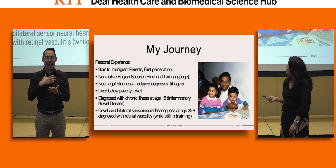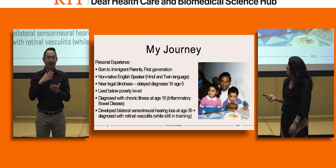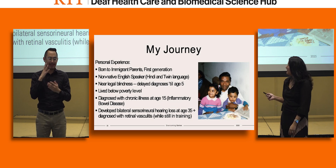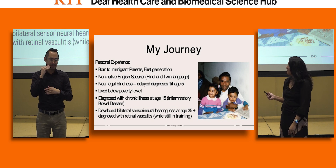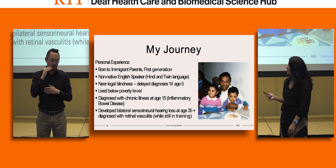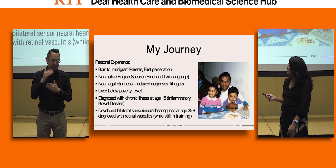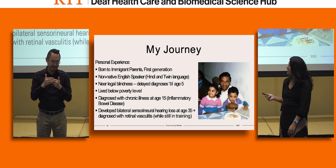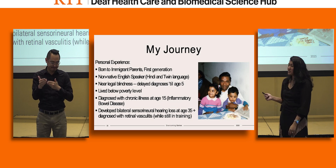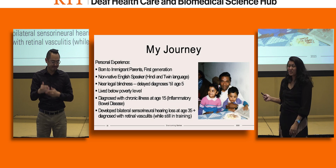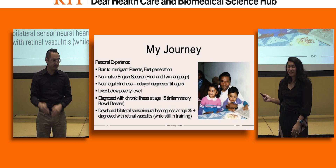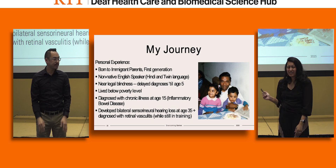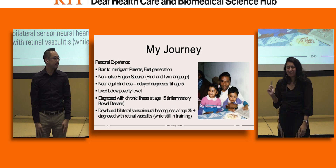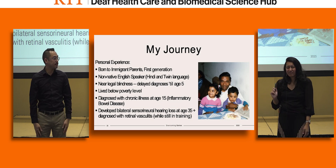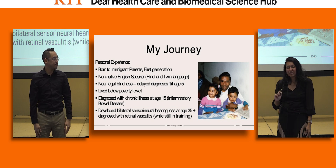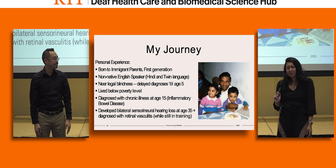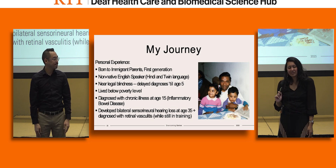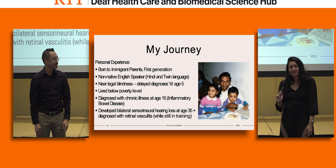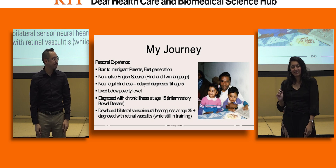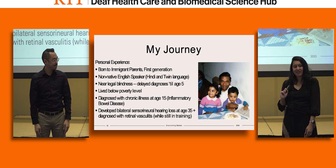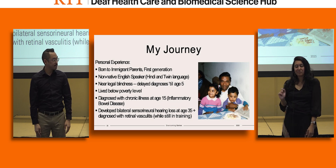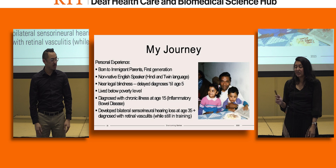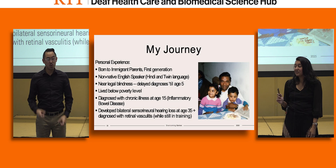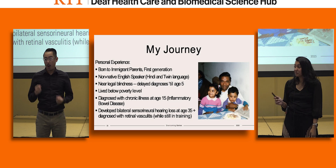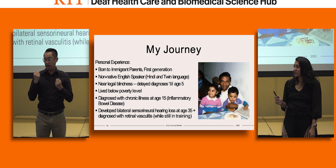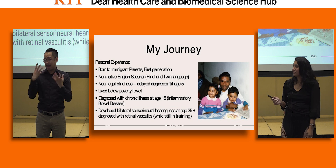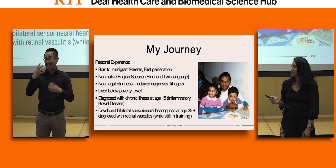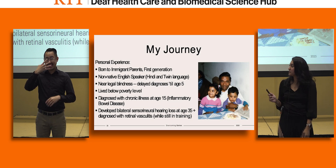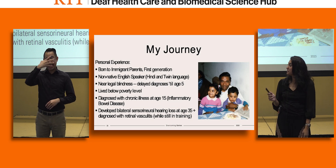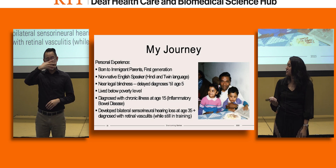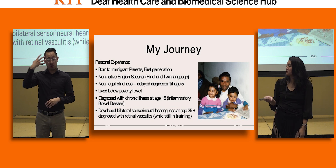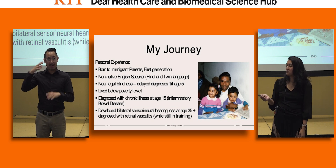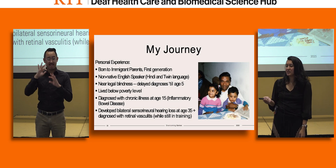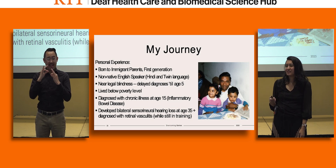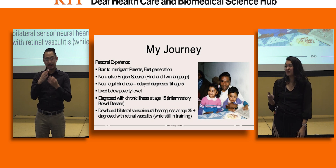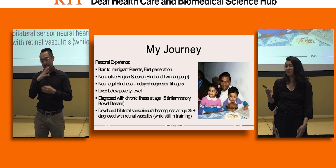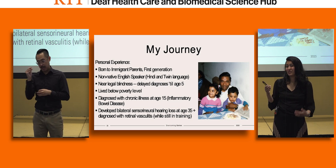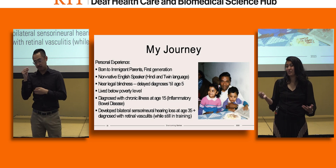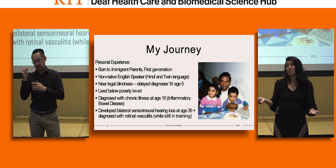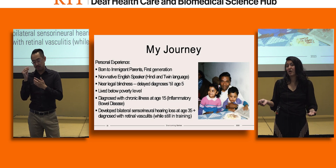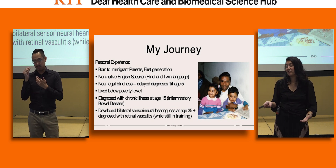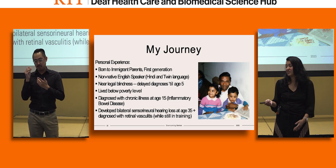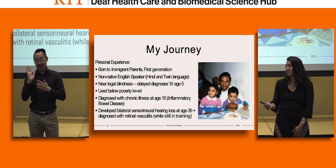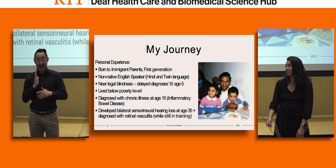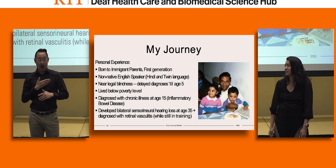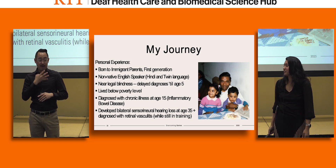And we-- you know, as immigrant families-- many immigrant families do, we lived below the poverty level.